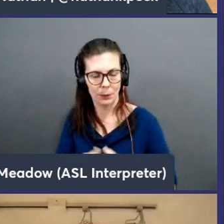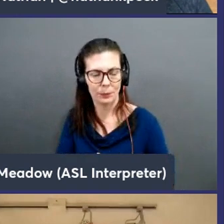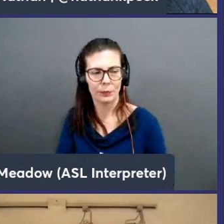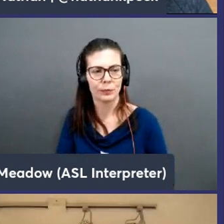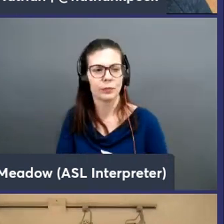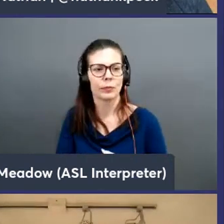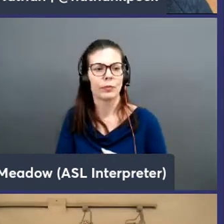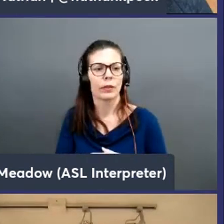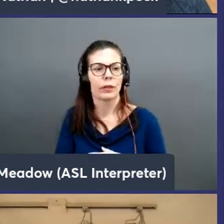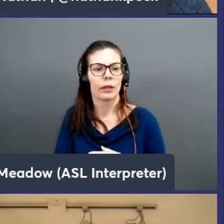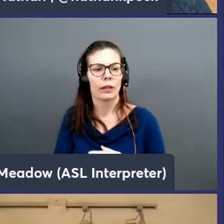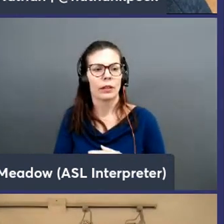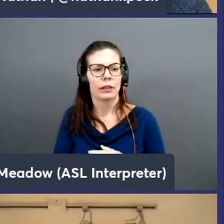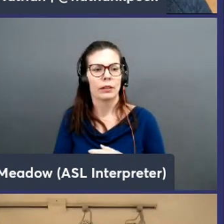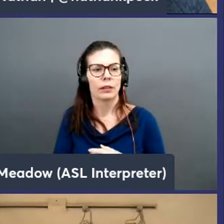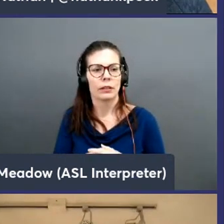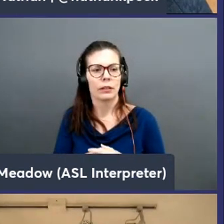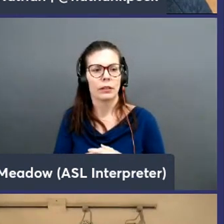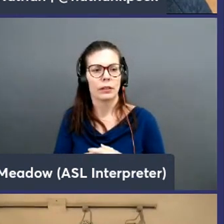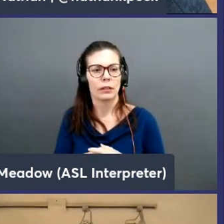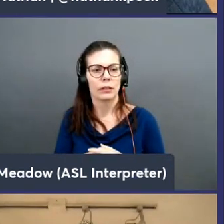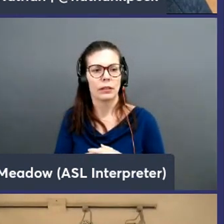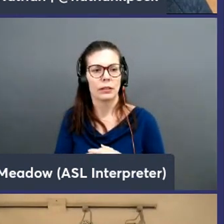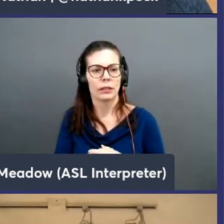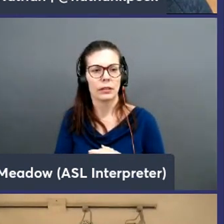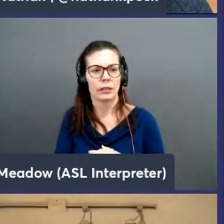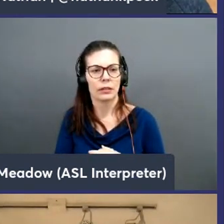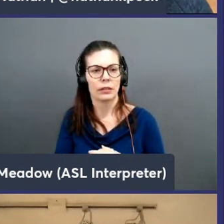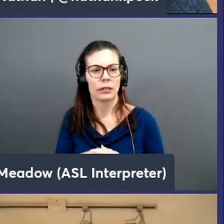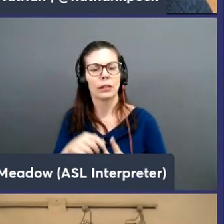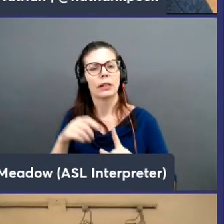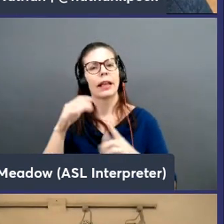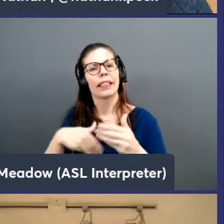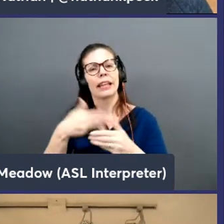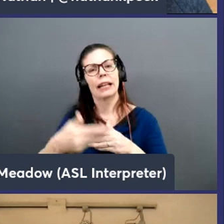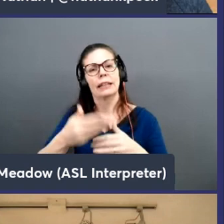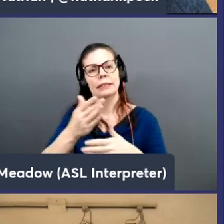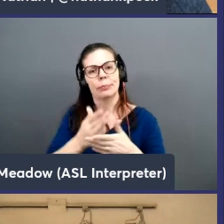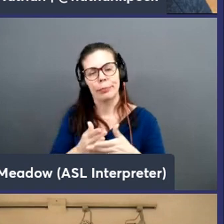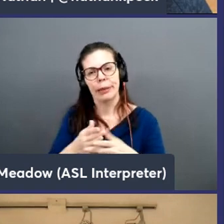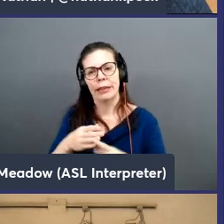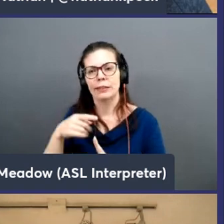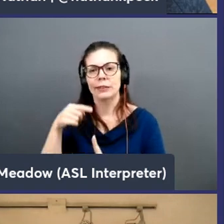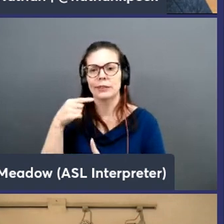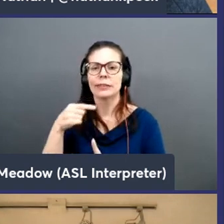And so the next bit is just specifying the region,